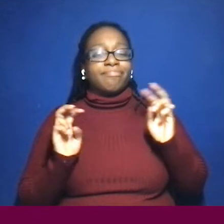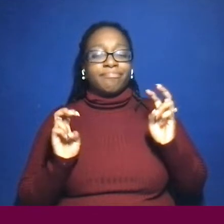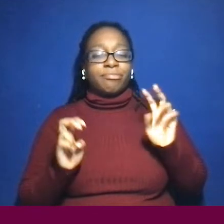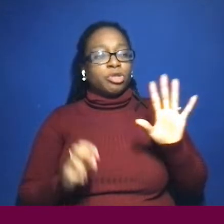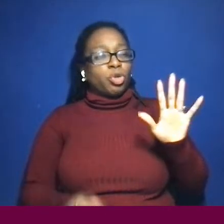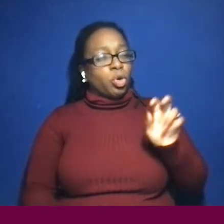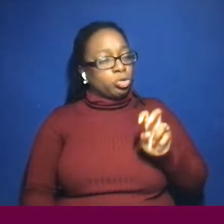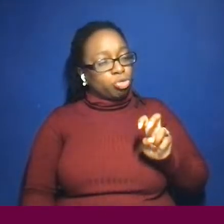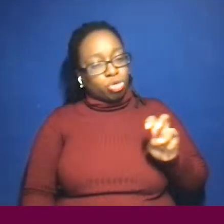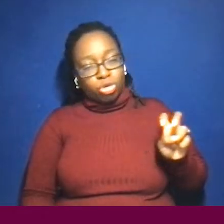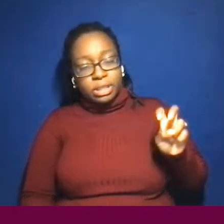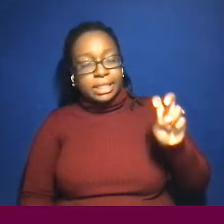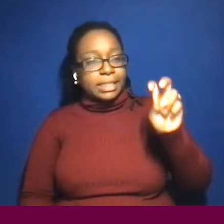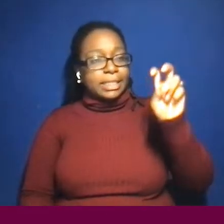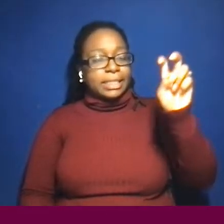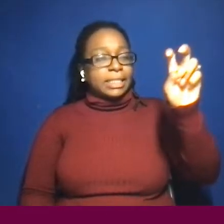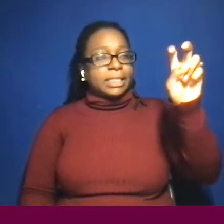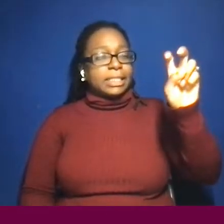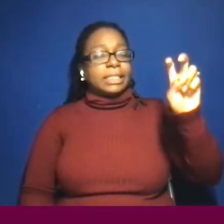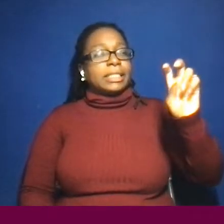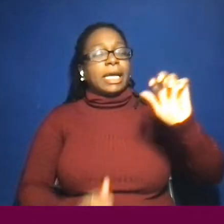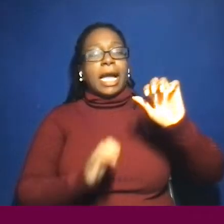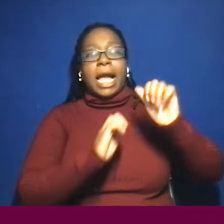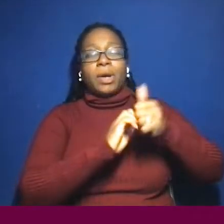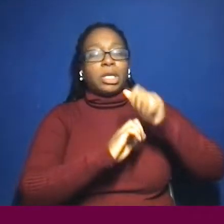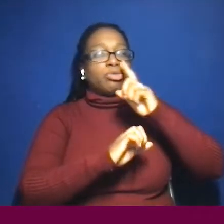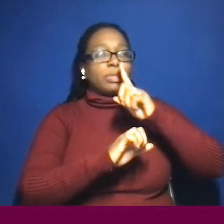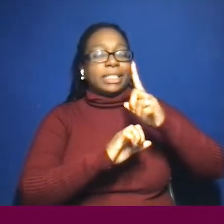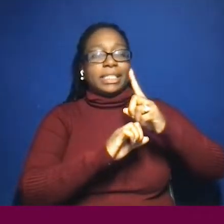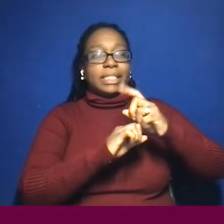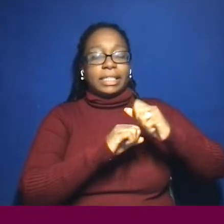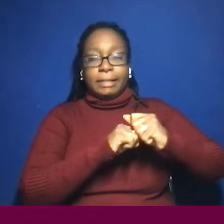bring you to where you're at right now? Sheri Fink: